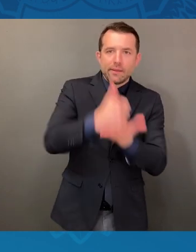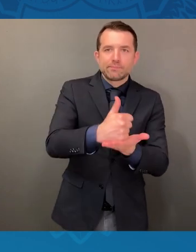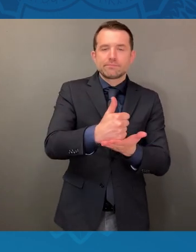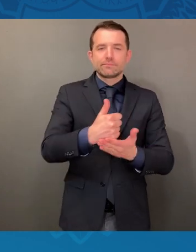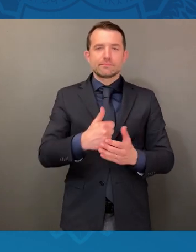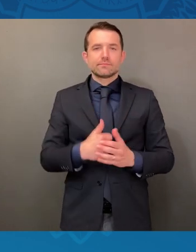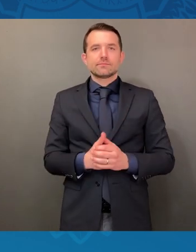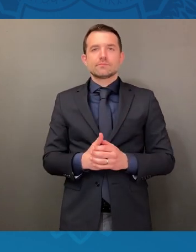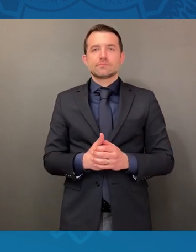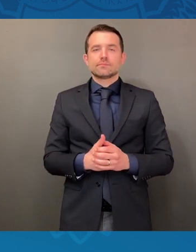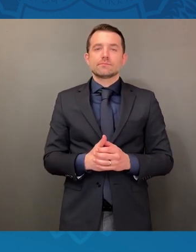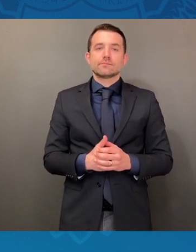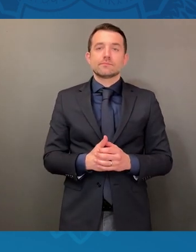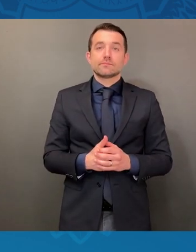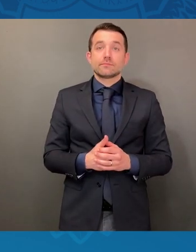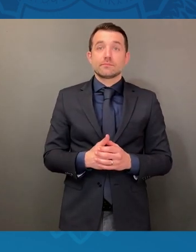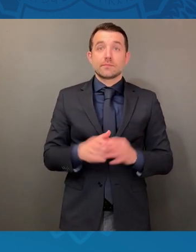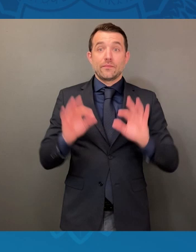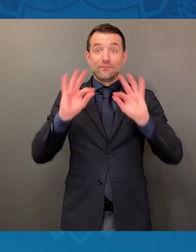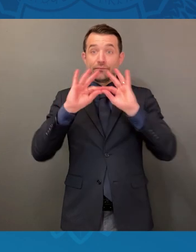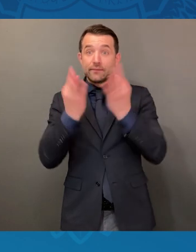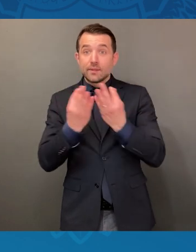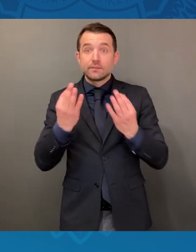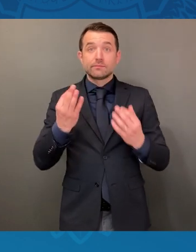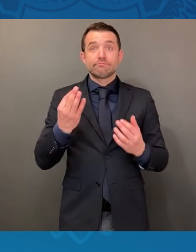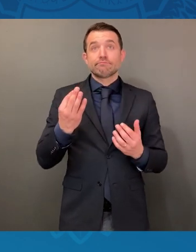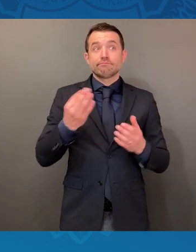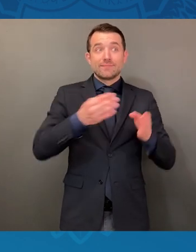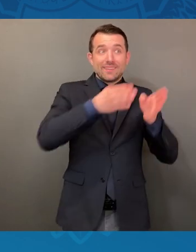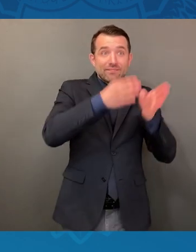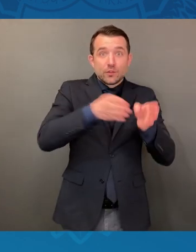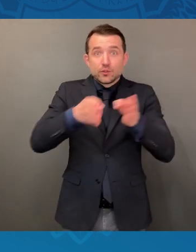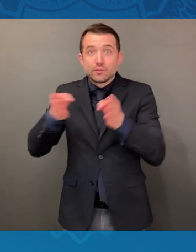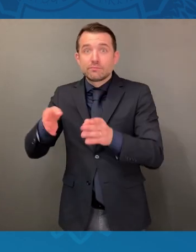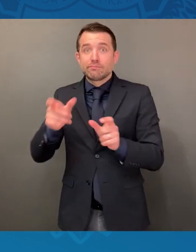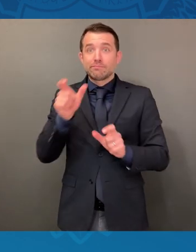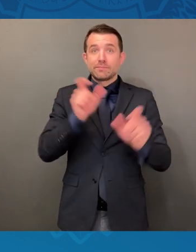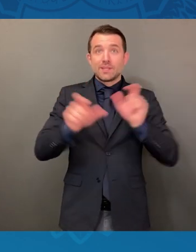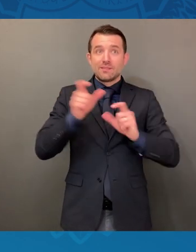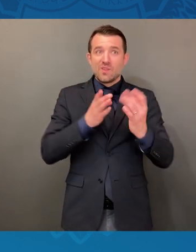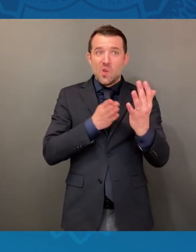for the families and the individuals, it's about the jobs that we're going to create to do that work.